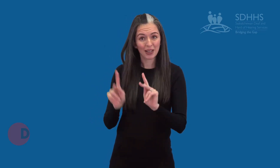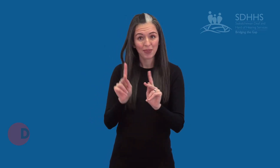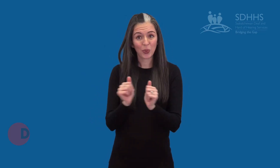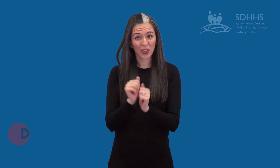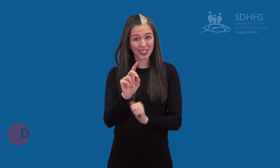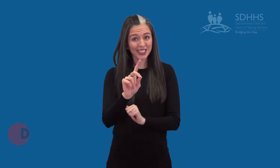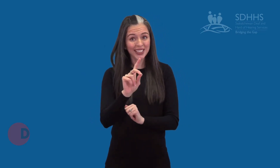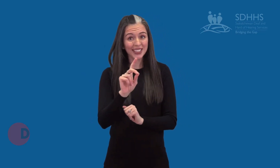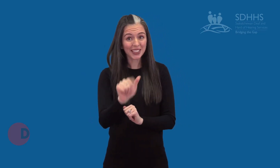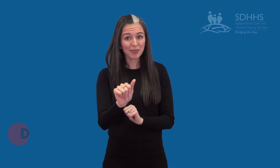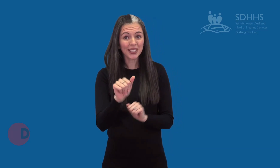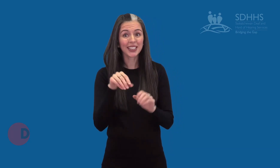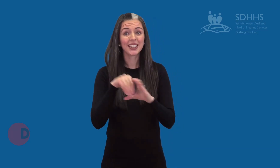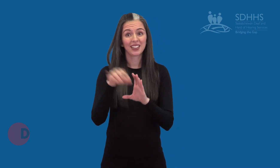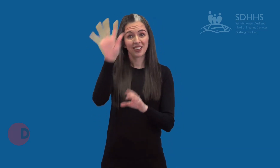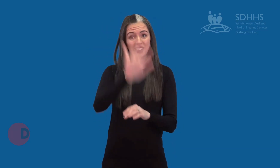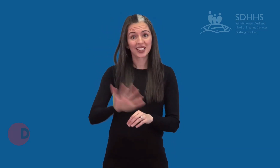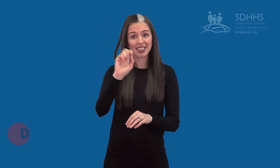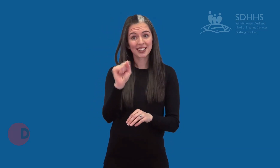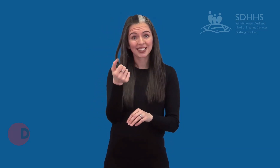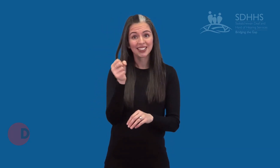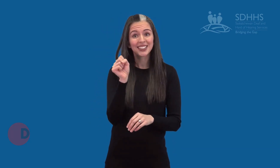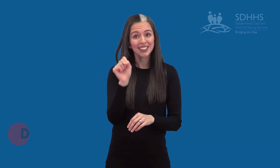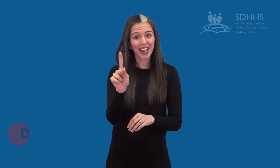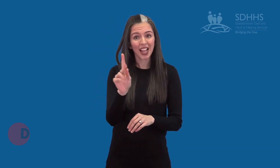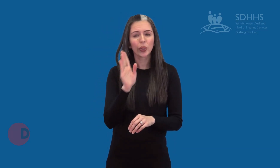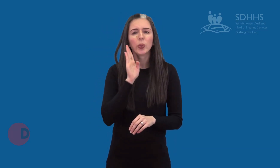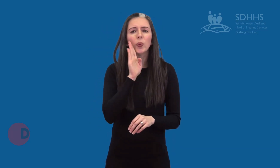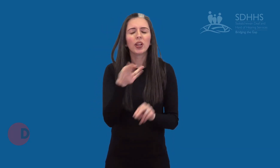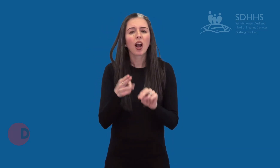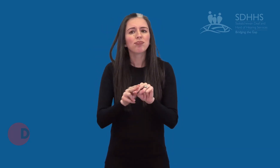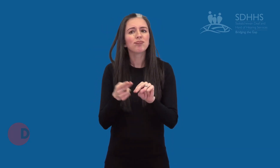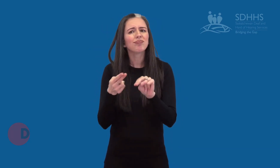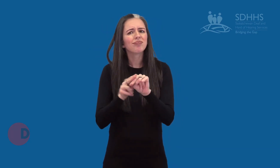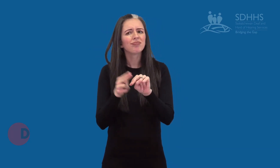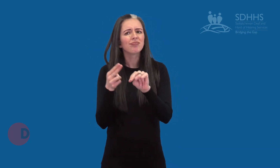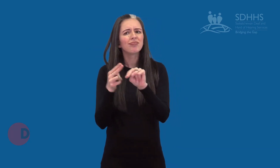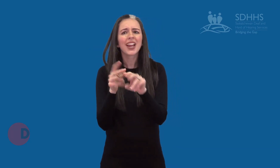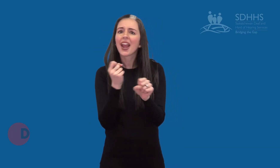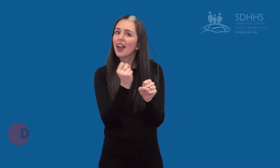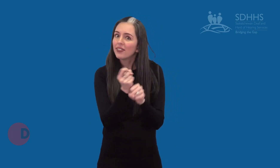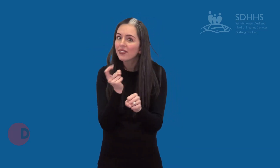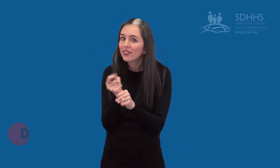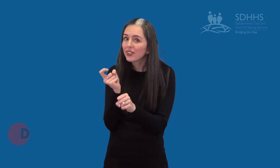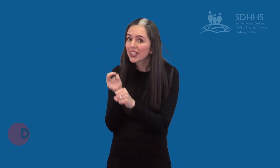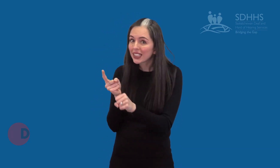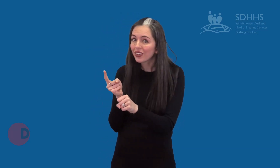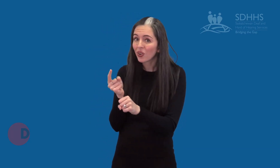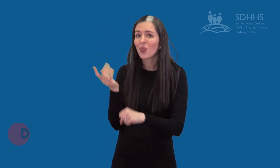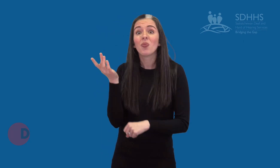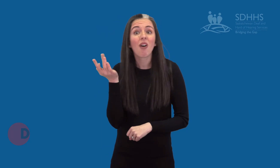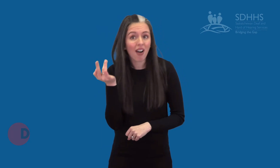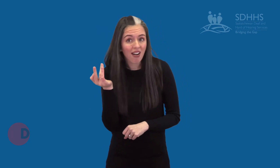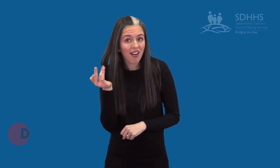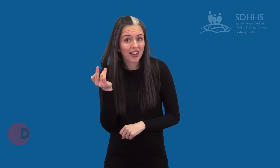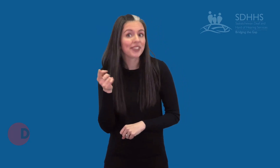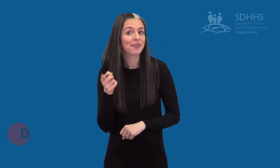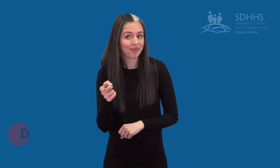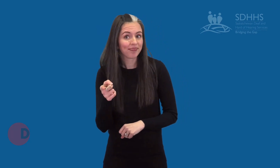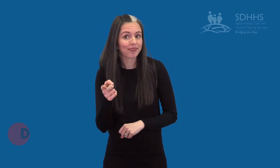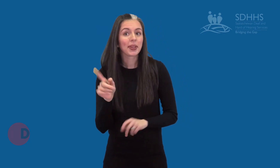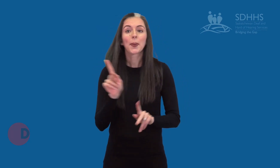increase every year because the population is getting older and